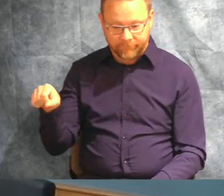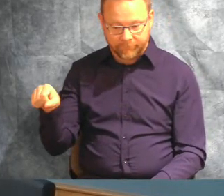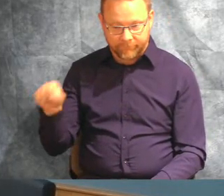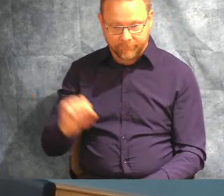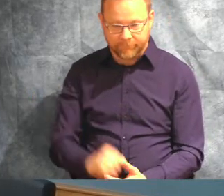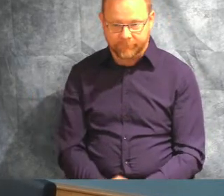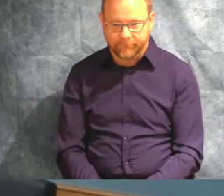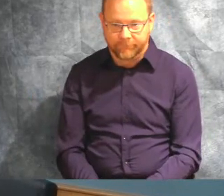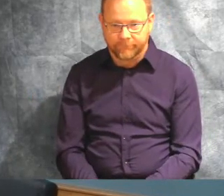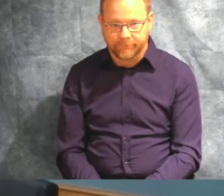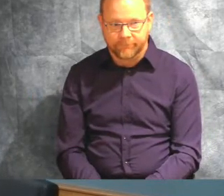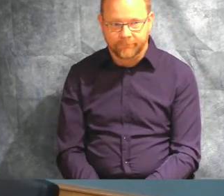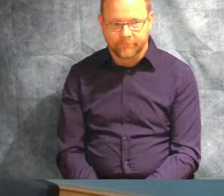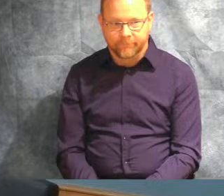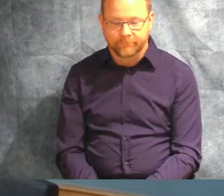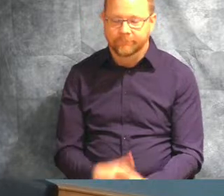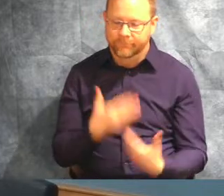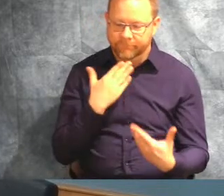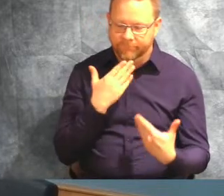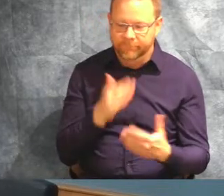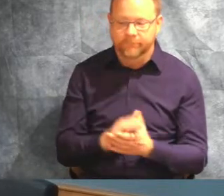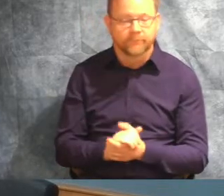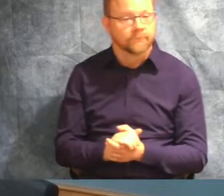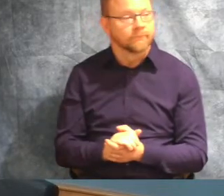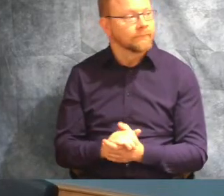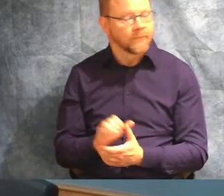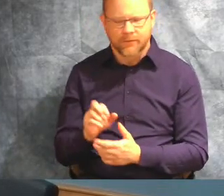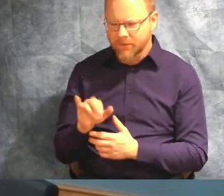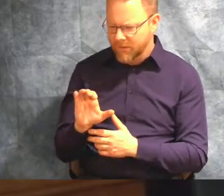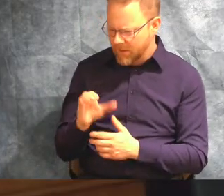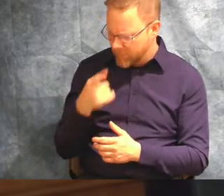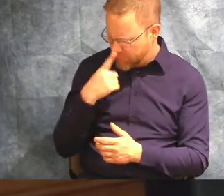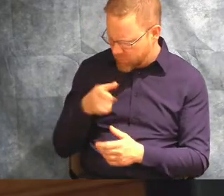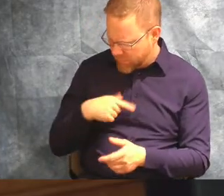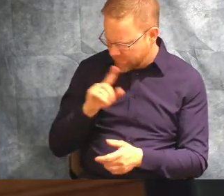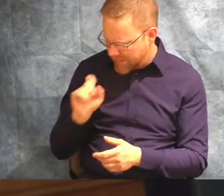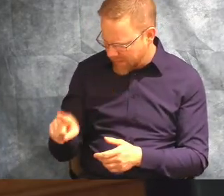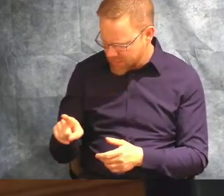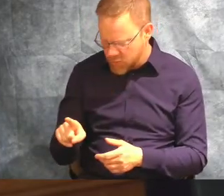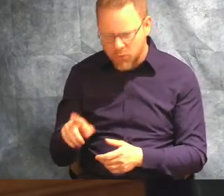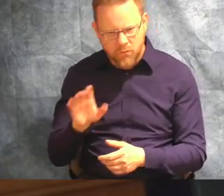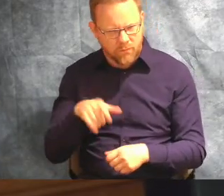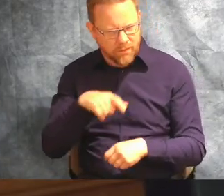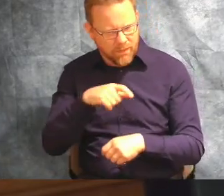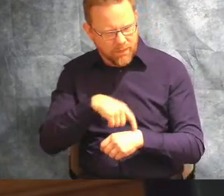yes. Thank you. Thank you. And so Erica, if I can ask you about that deadline that we have for June